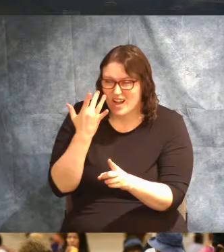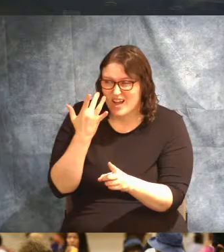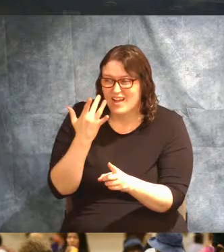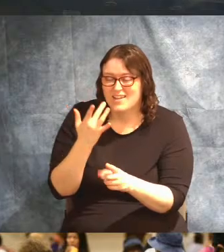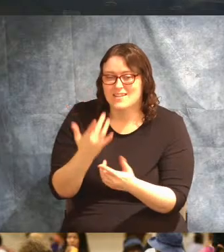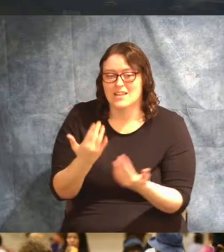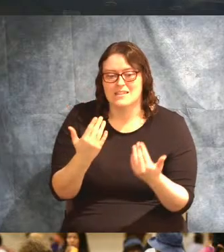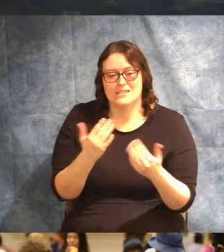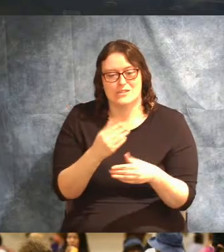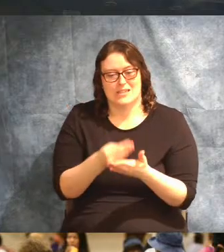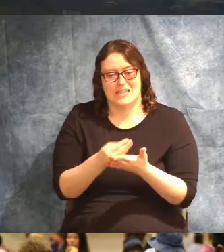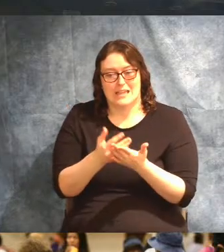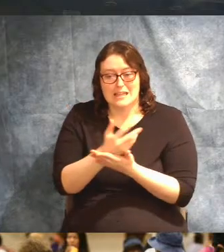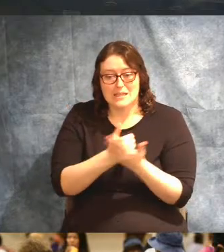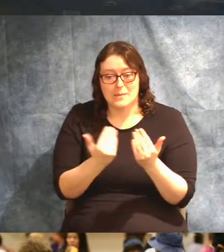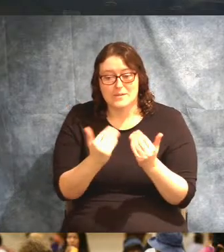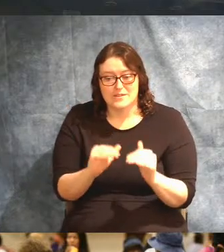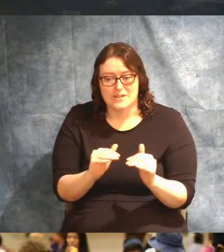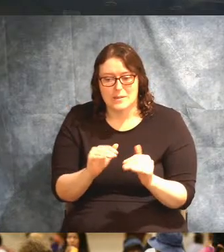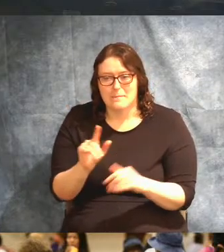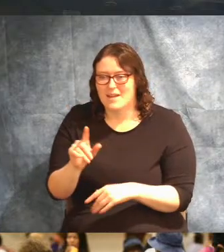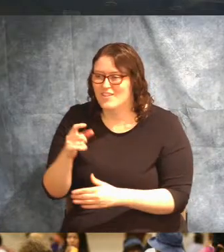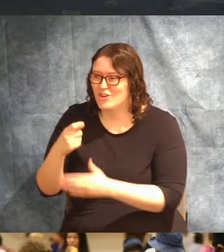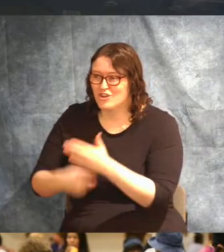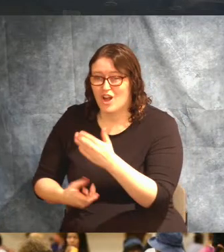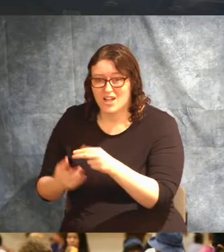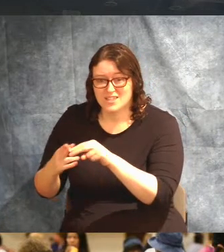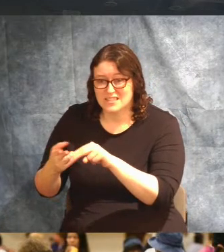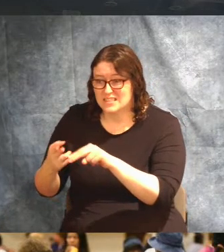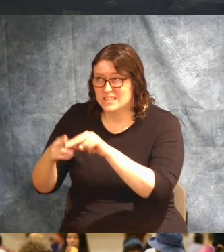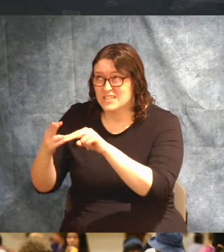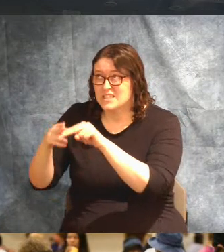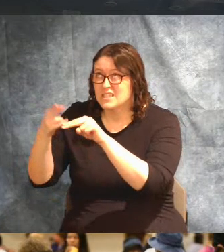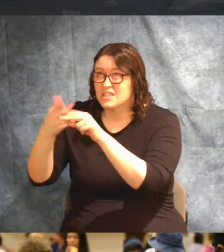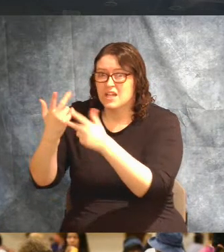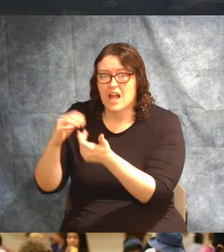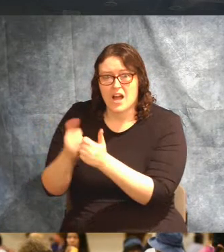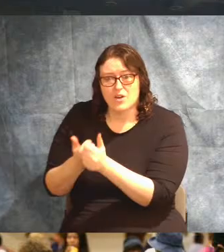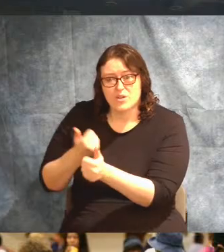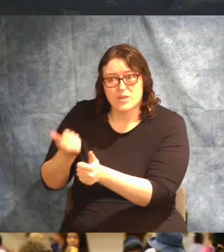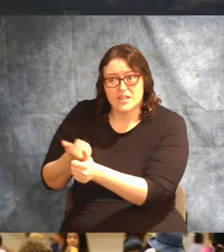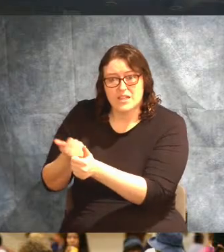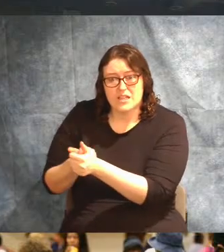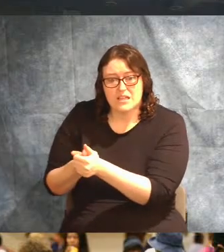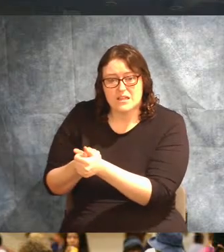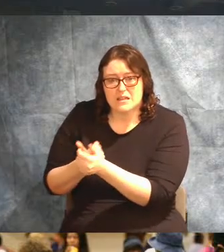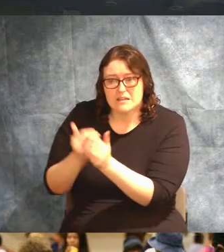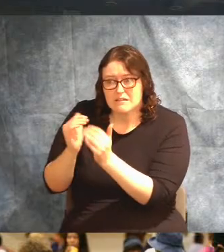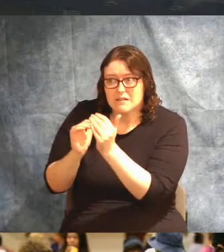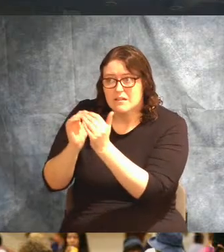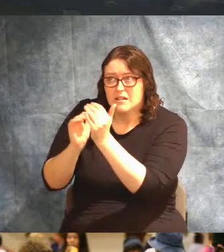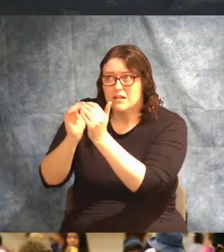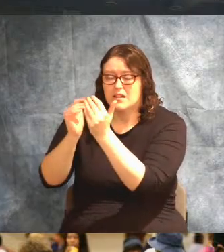income, but they're not on fixed cost. Costs keep going up. And so we had a huge crowd. Hundreds